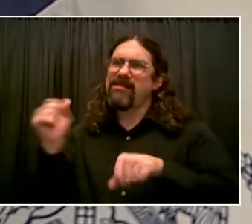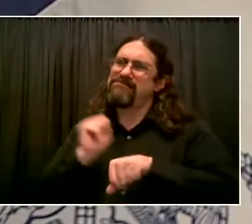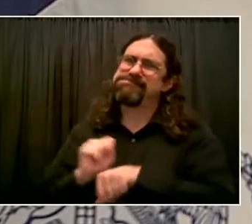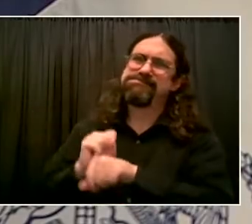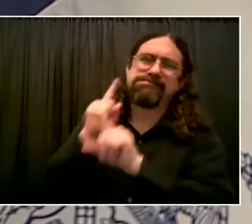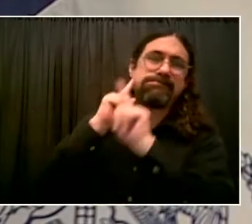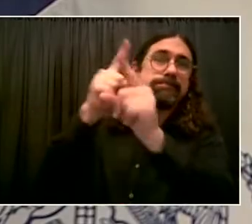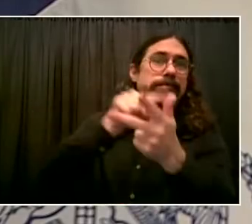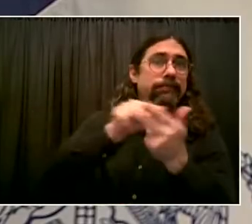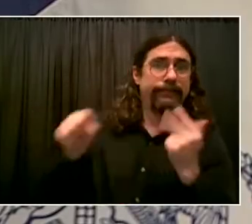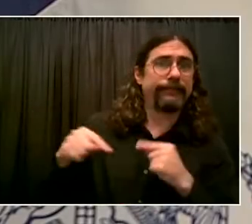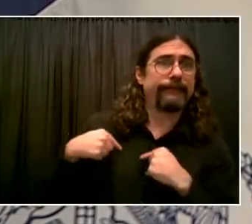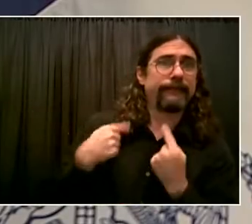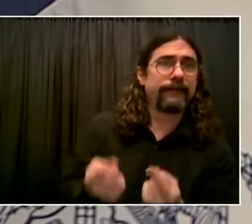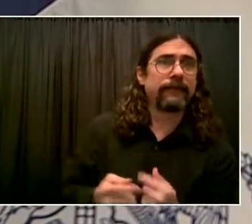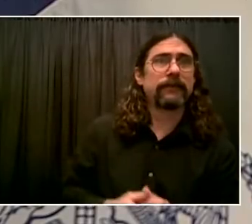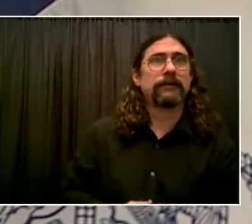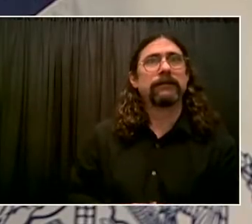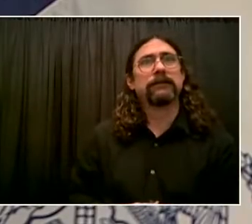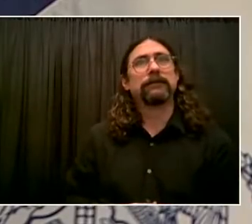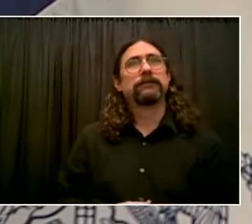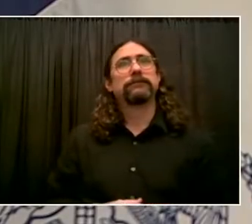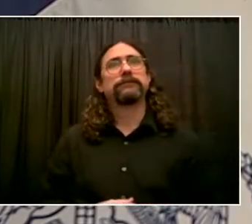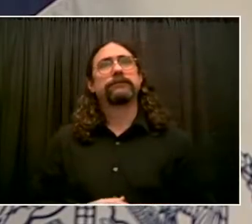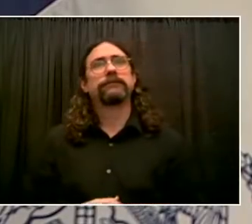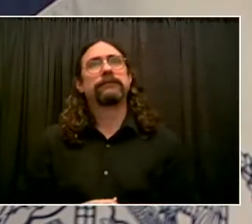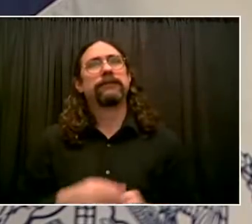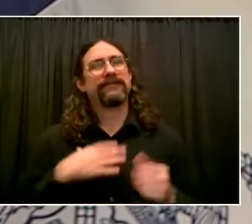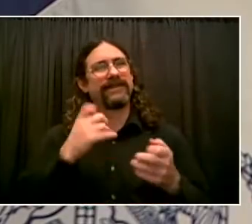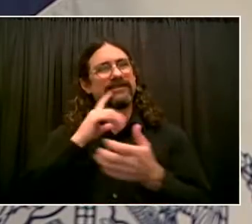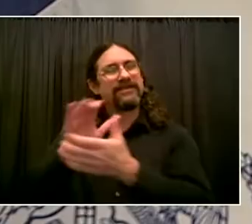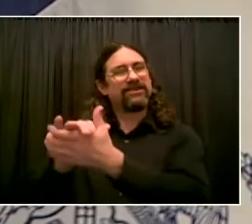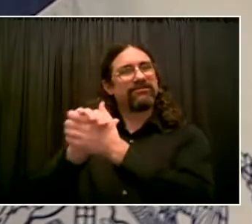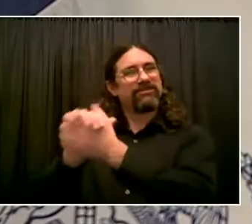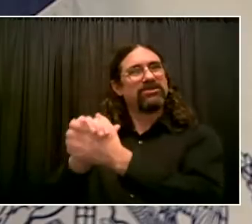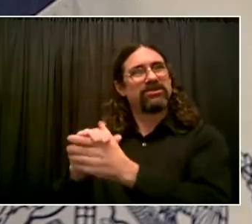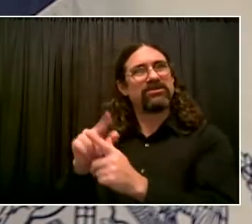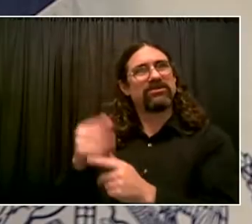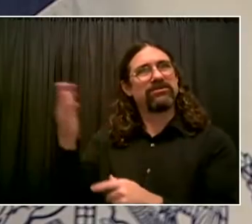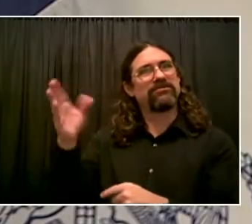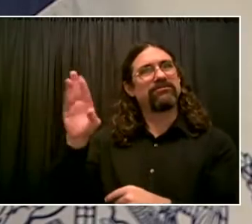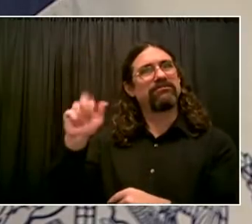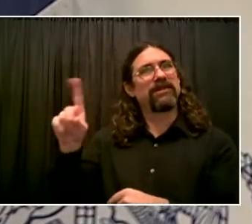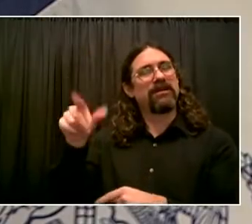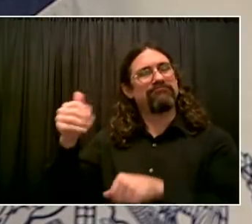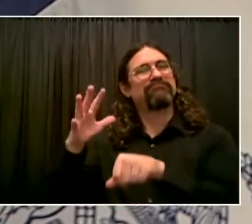HOUSING AND BROUGHT TOGETH ER IN A REALLY BIG